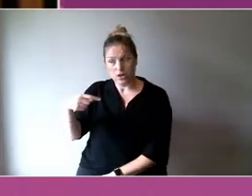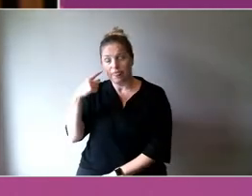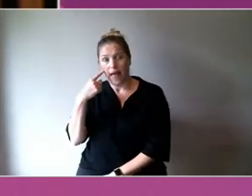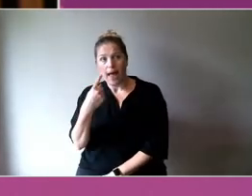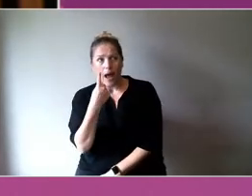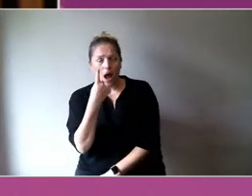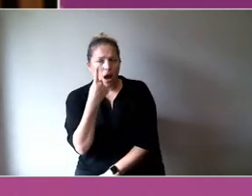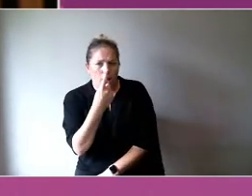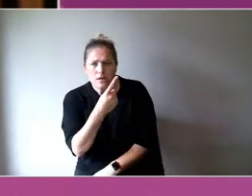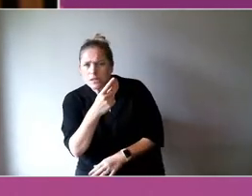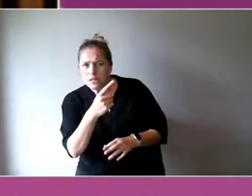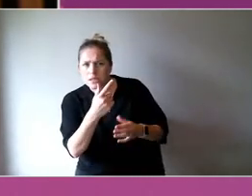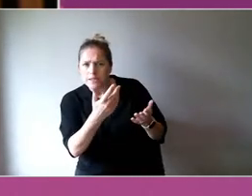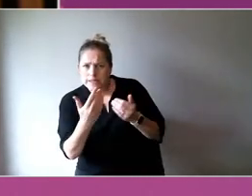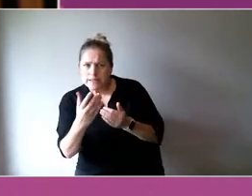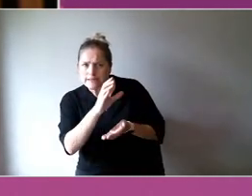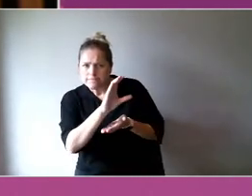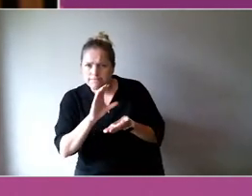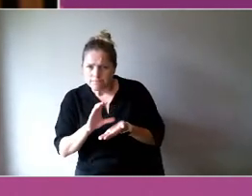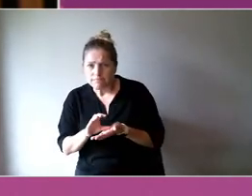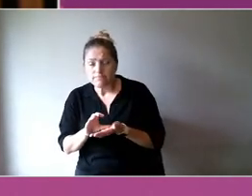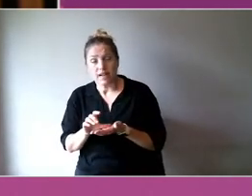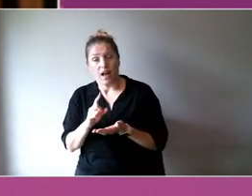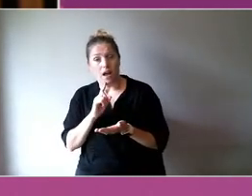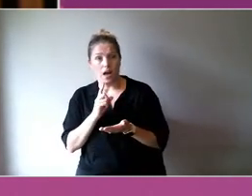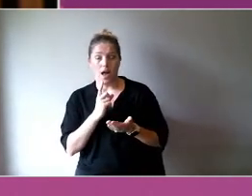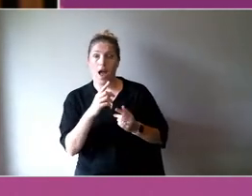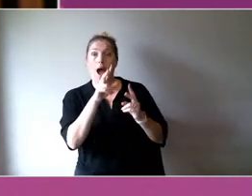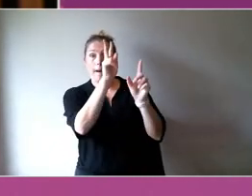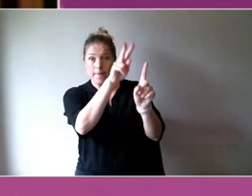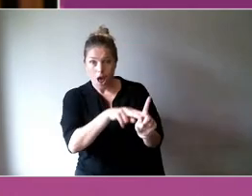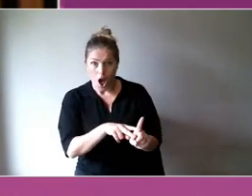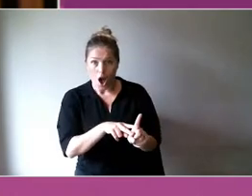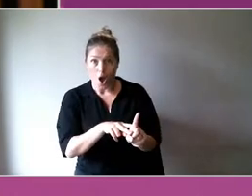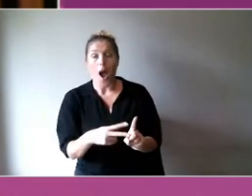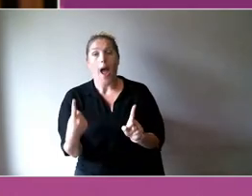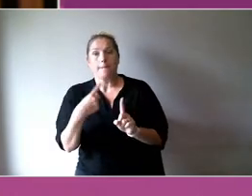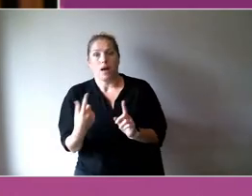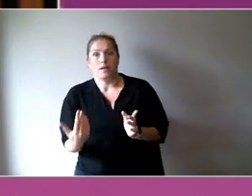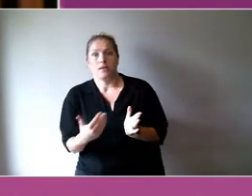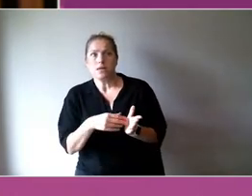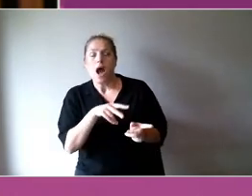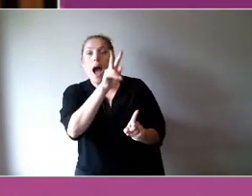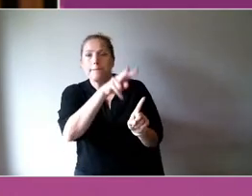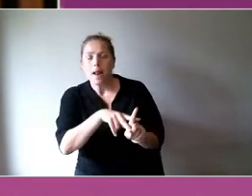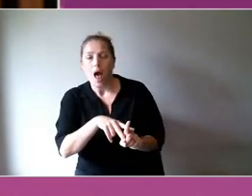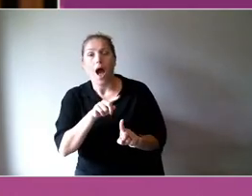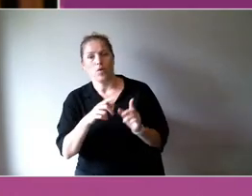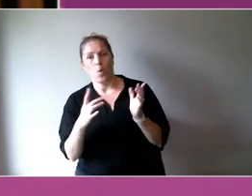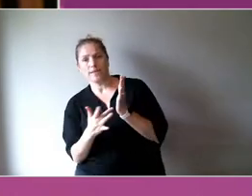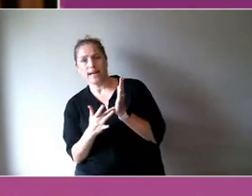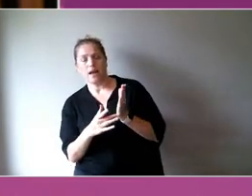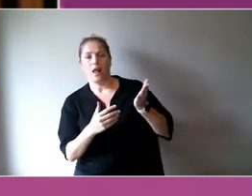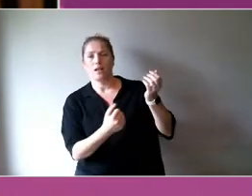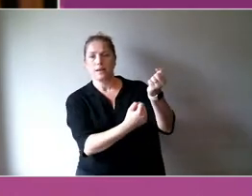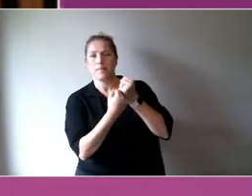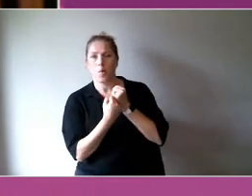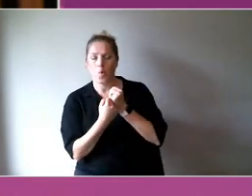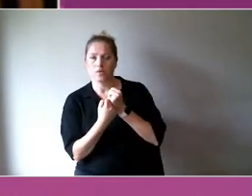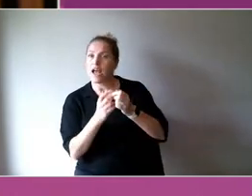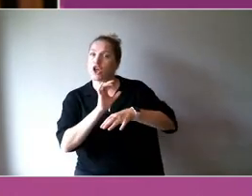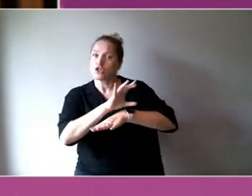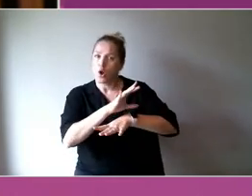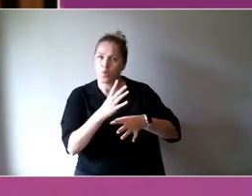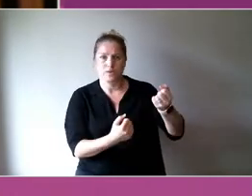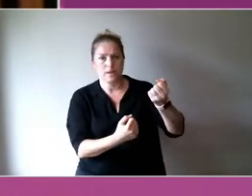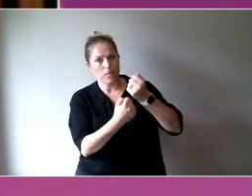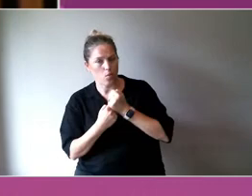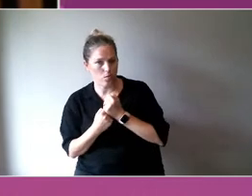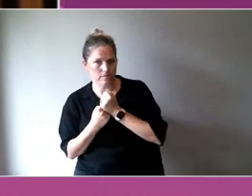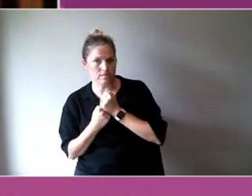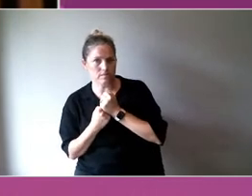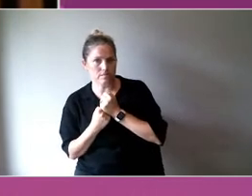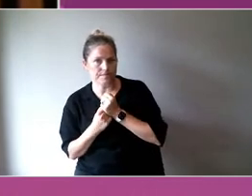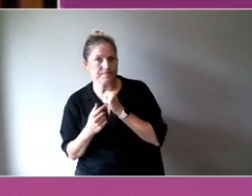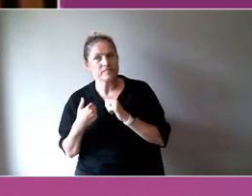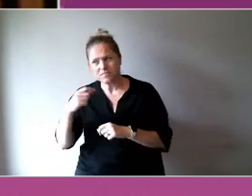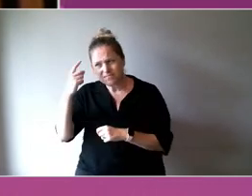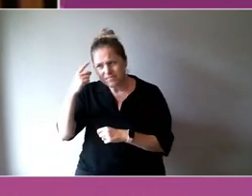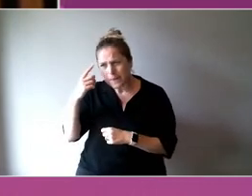amount to give them technical support, and in addition, working with implementation scientists,